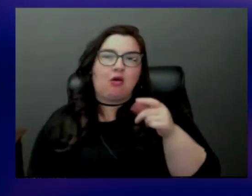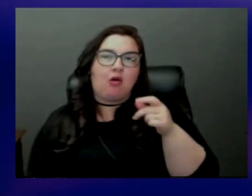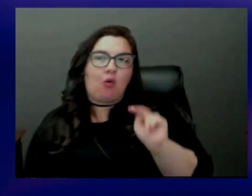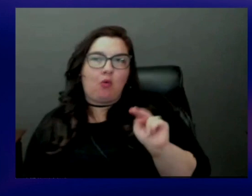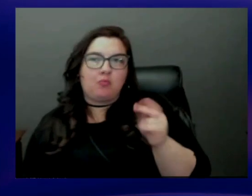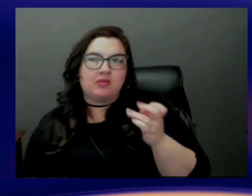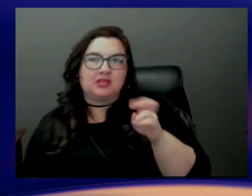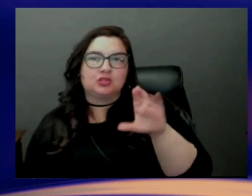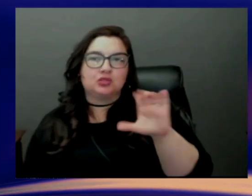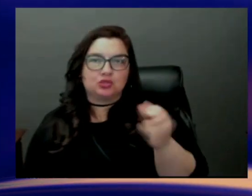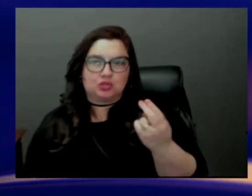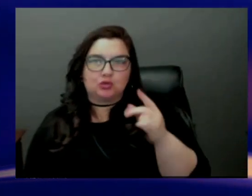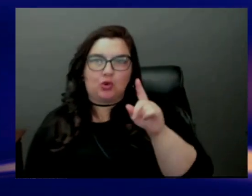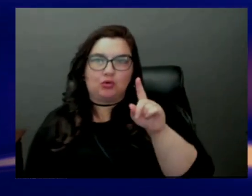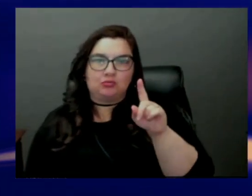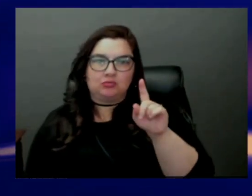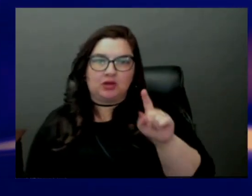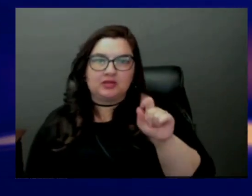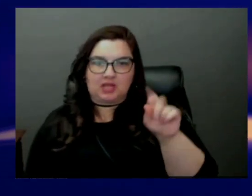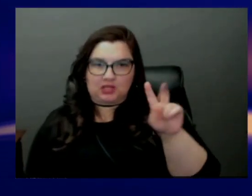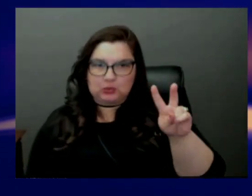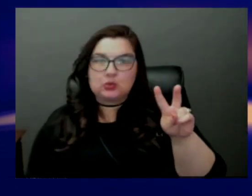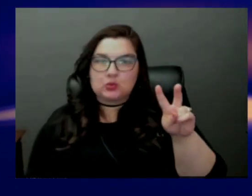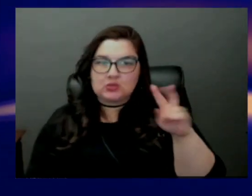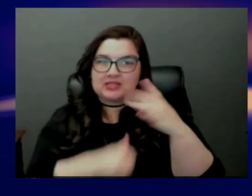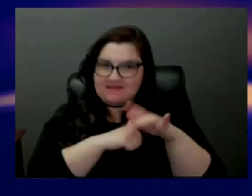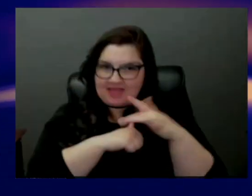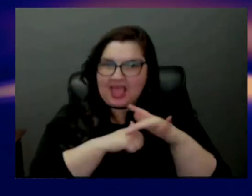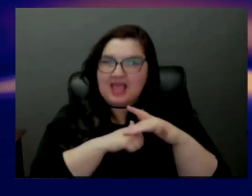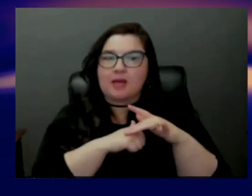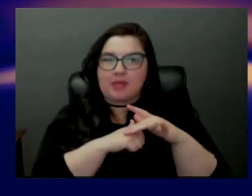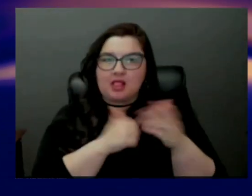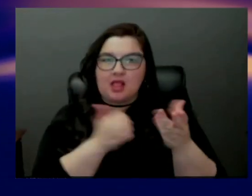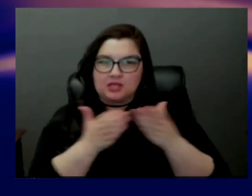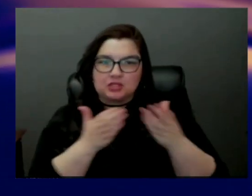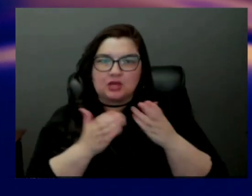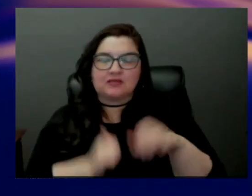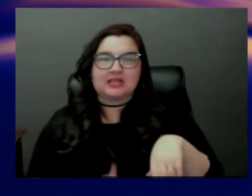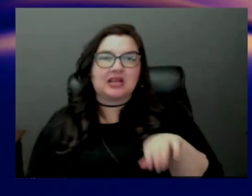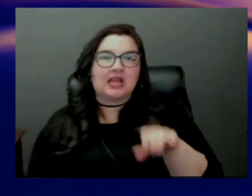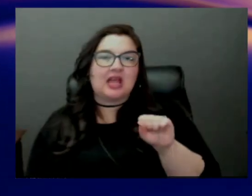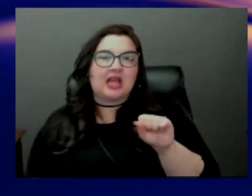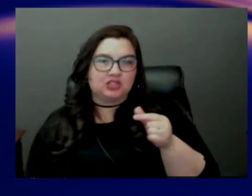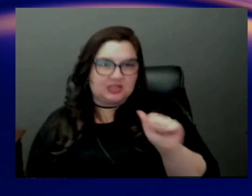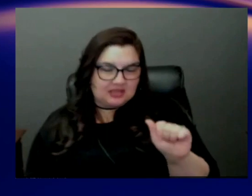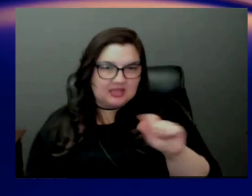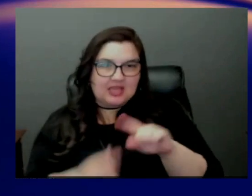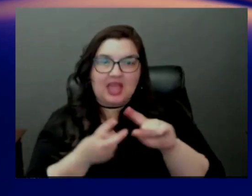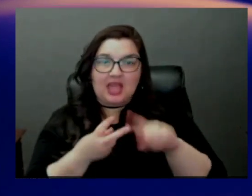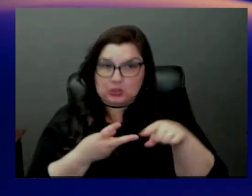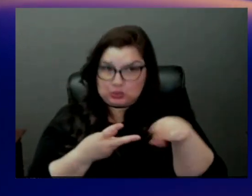So you can SGA, you can upgrade your existing clusters